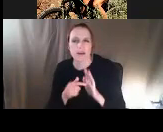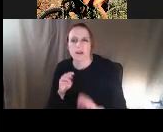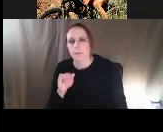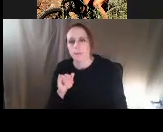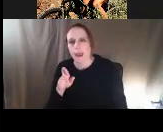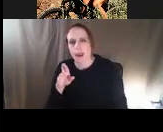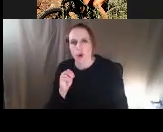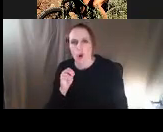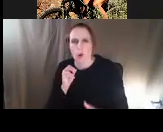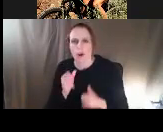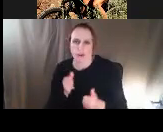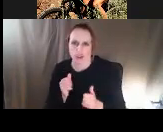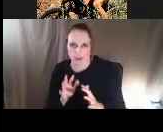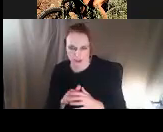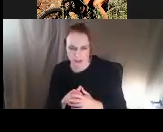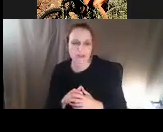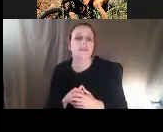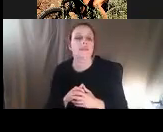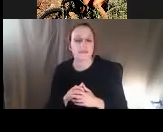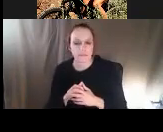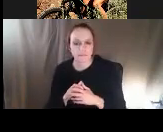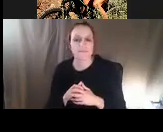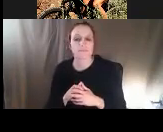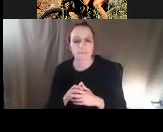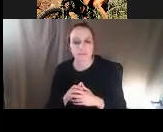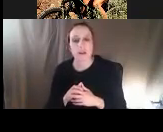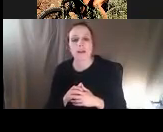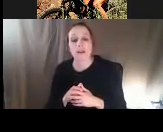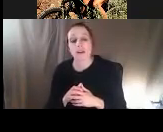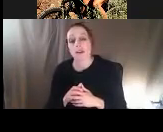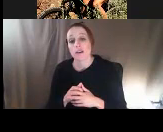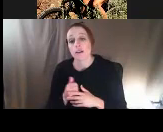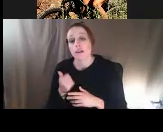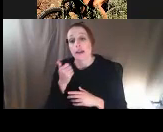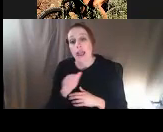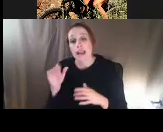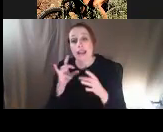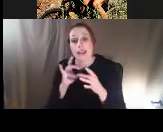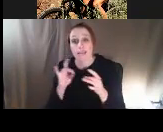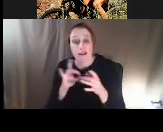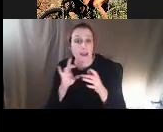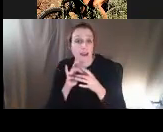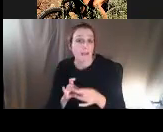of things to ponder. Any comment about hair or clothing to anybody just